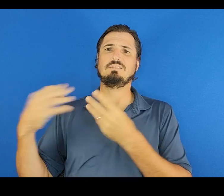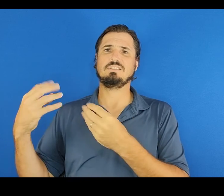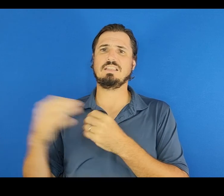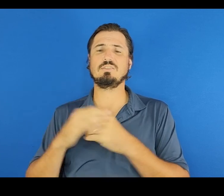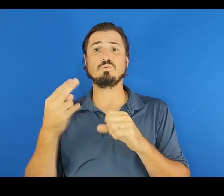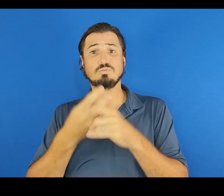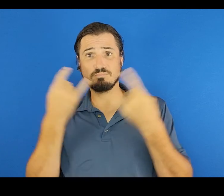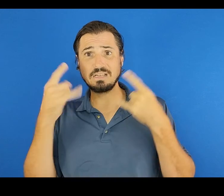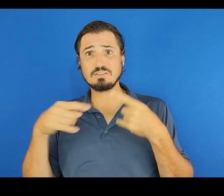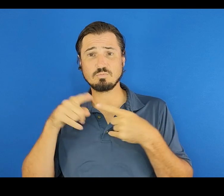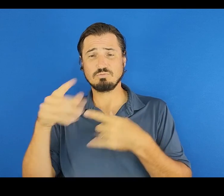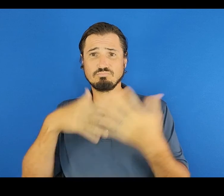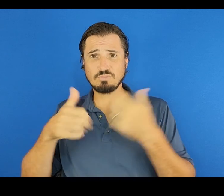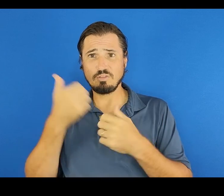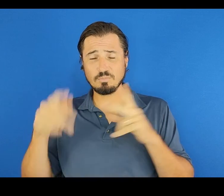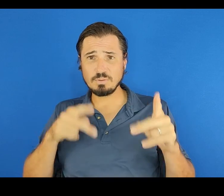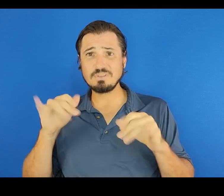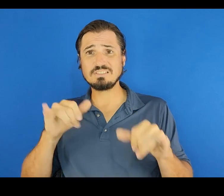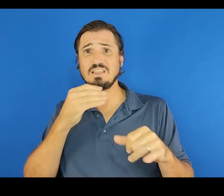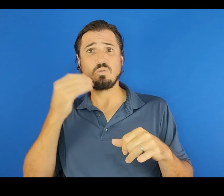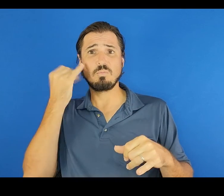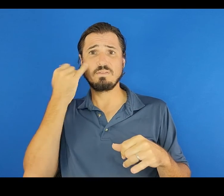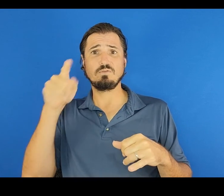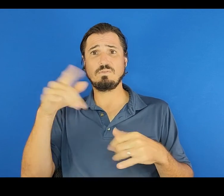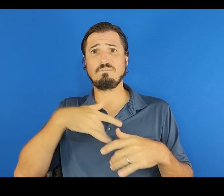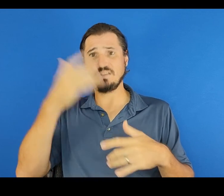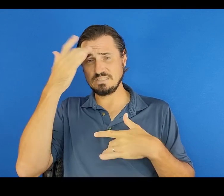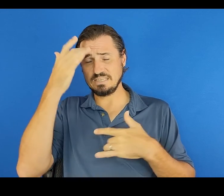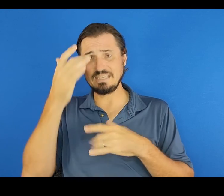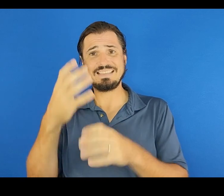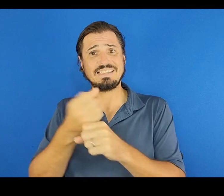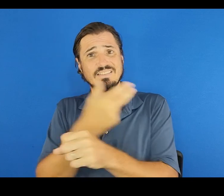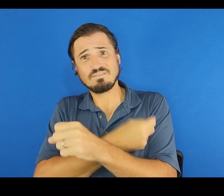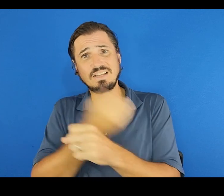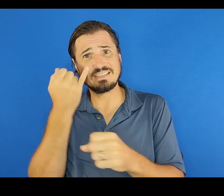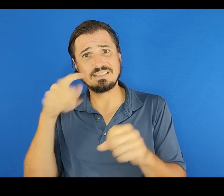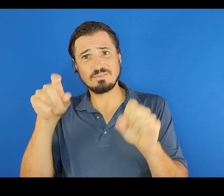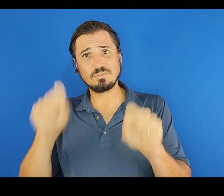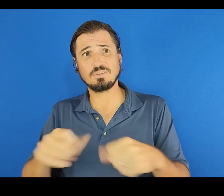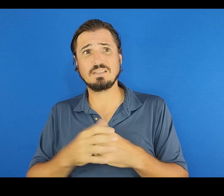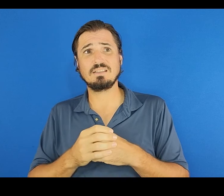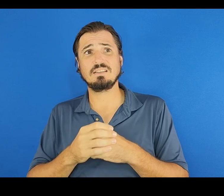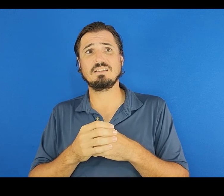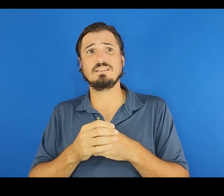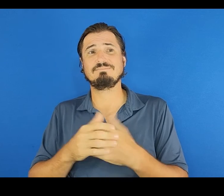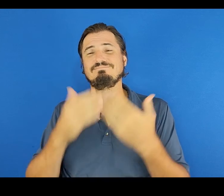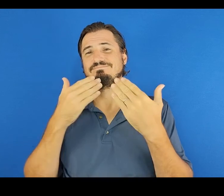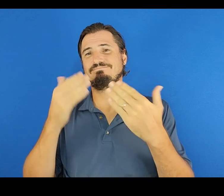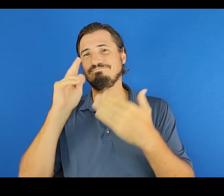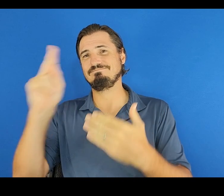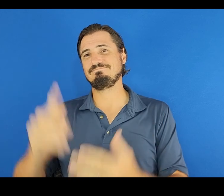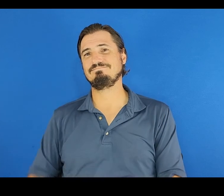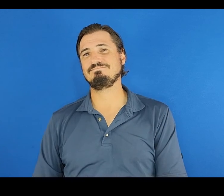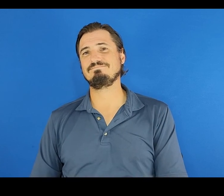Stay home if you are feeling sick. Get vaccinated if you can. Mahalo Kauai!